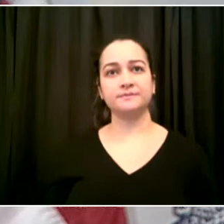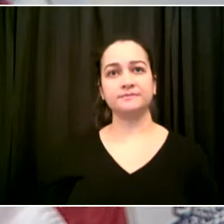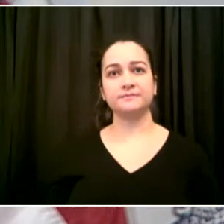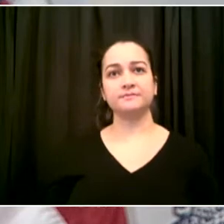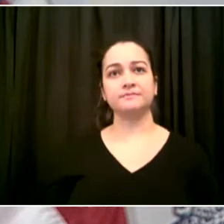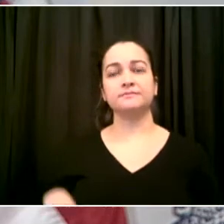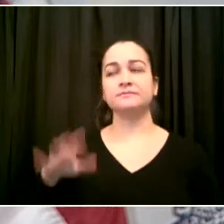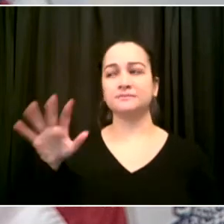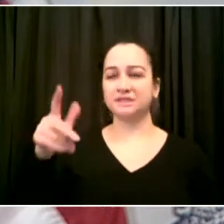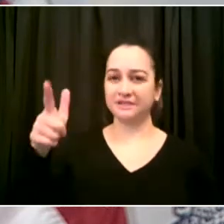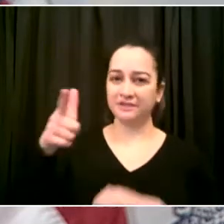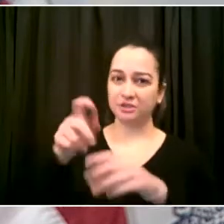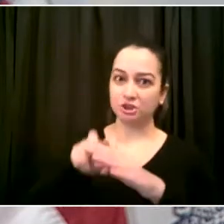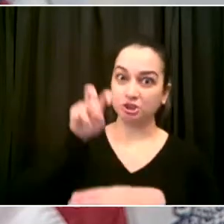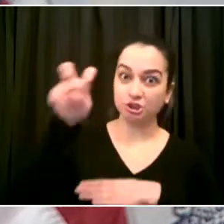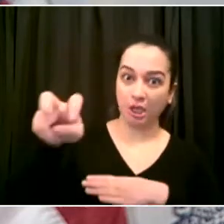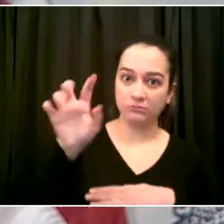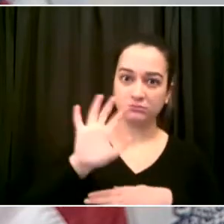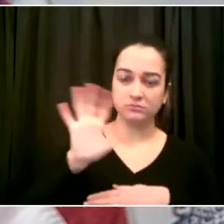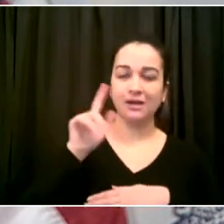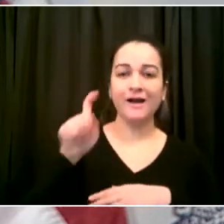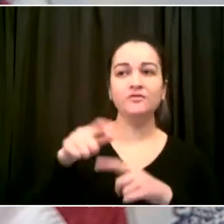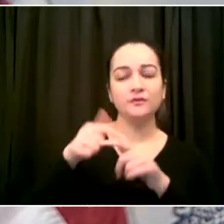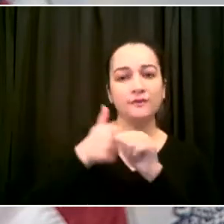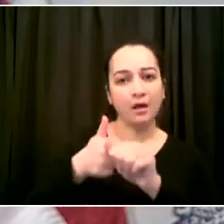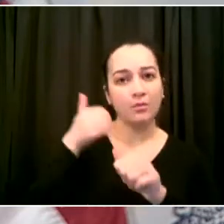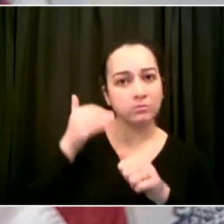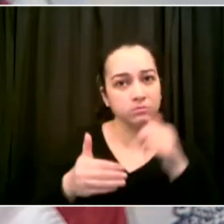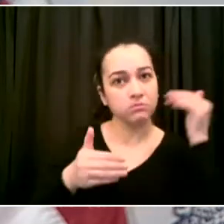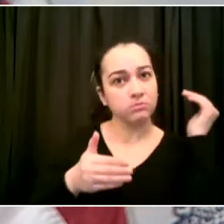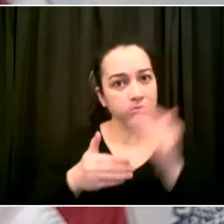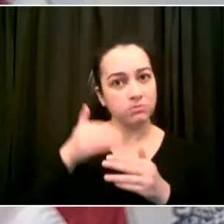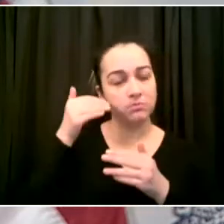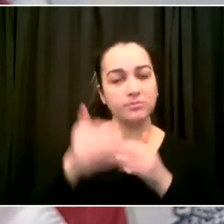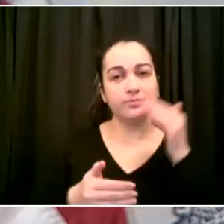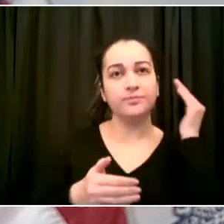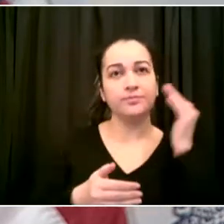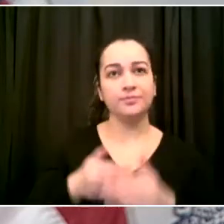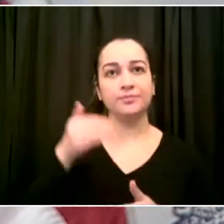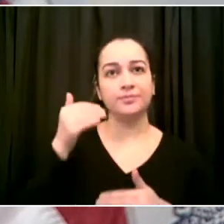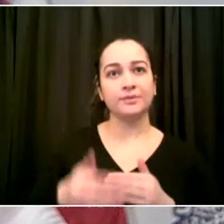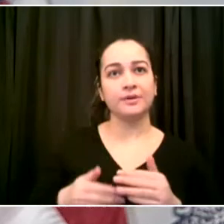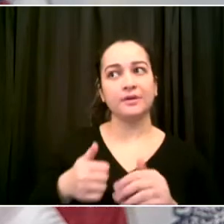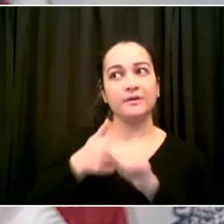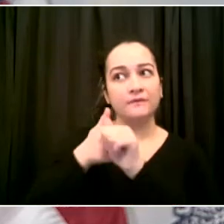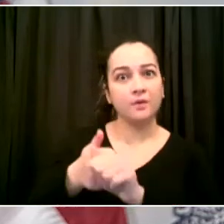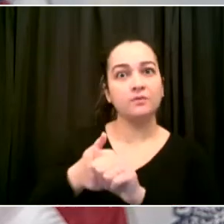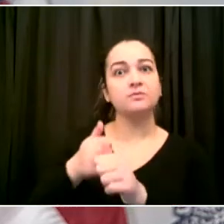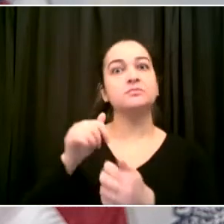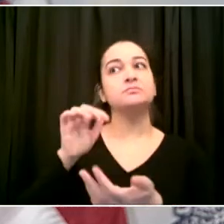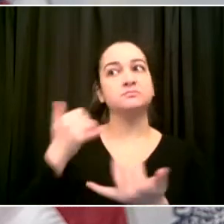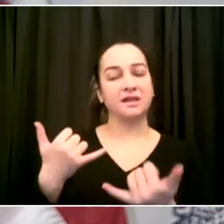LOOK AT SEQUENCE. BRING BACK